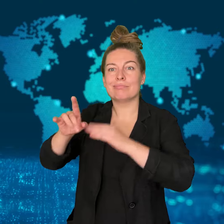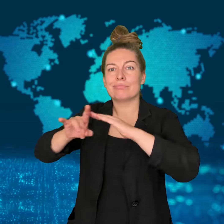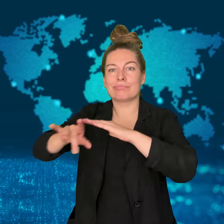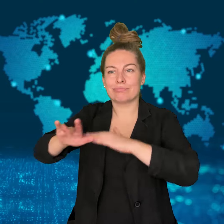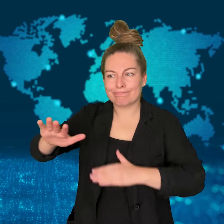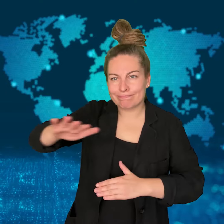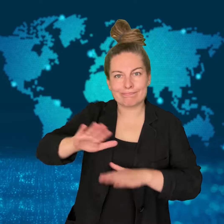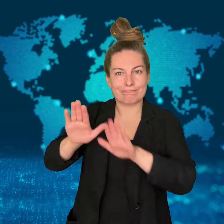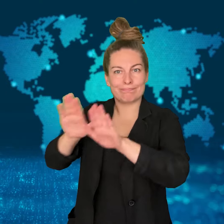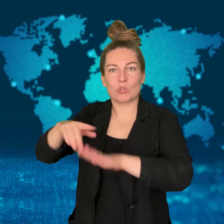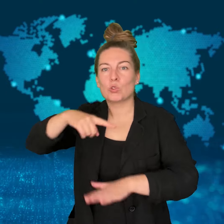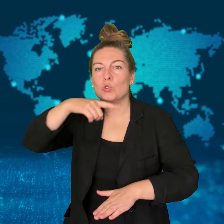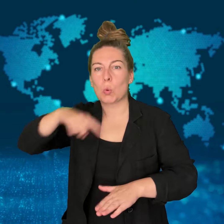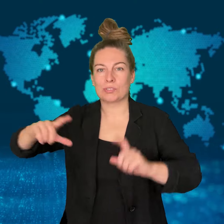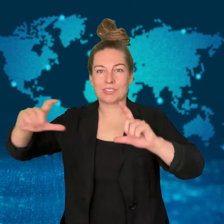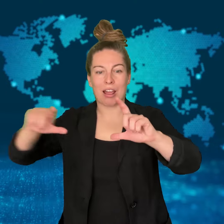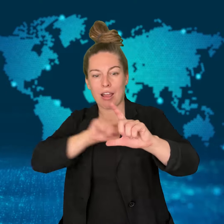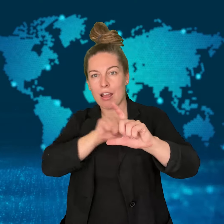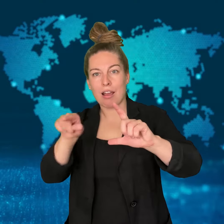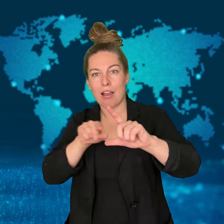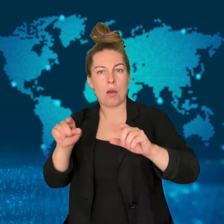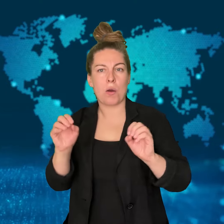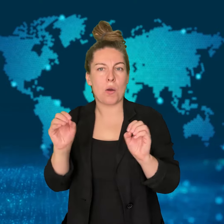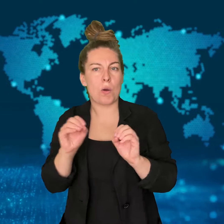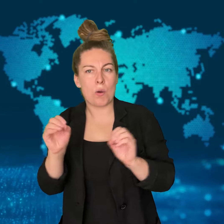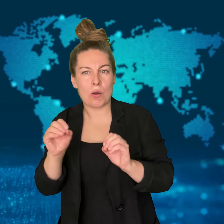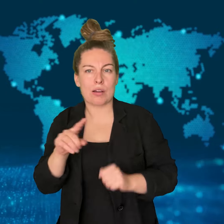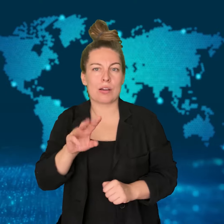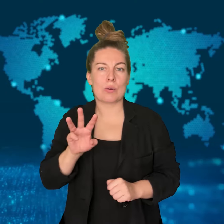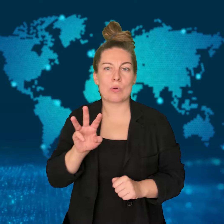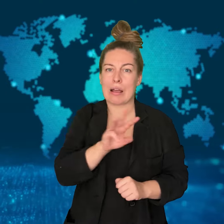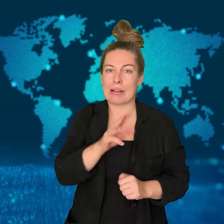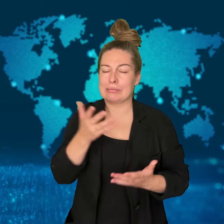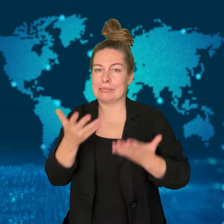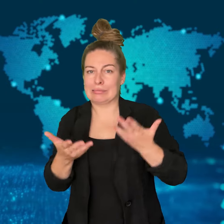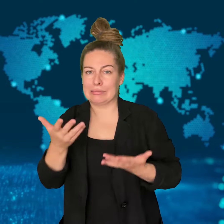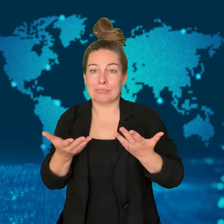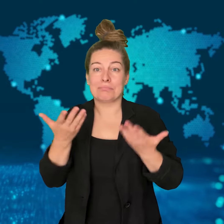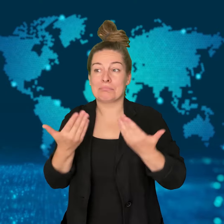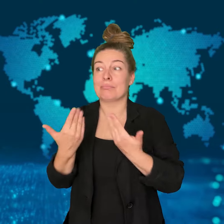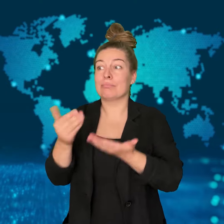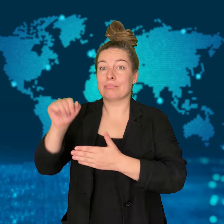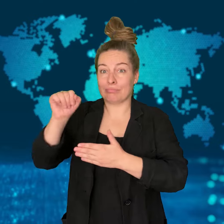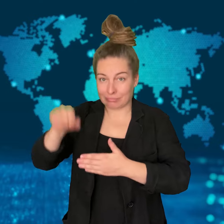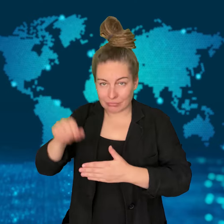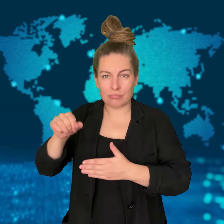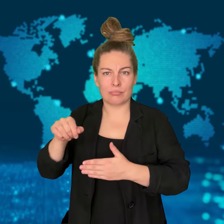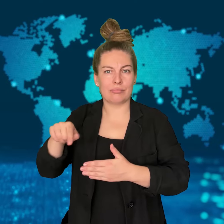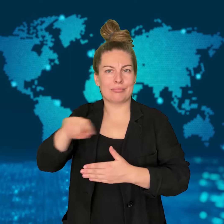and ammunition to Ukraine, but allowing for the weapons to